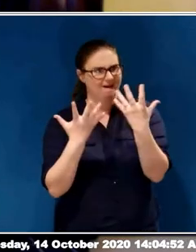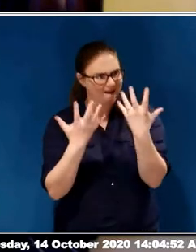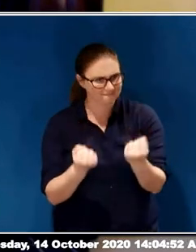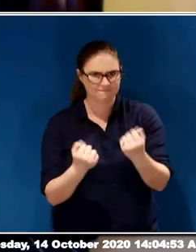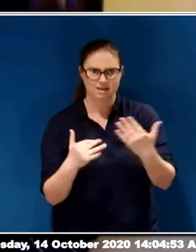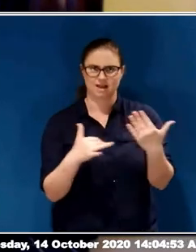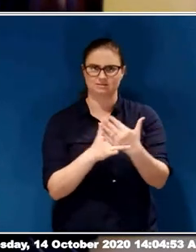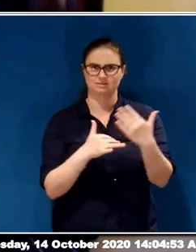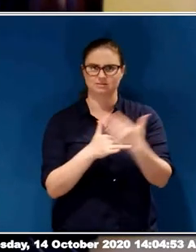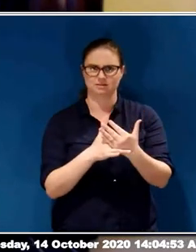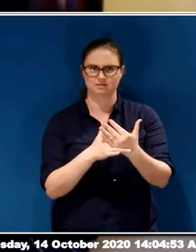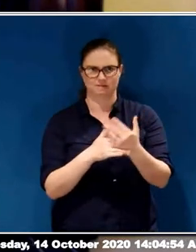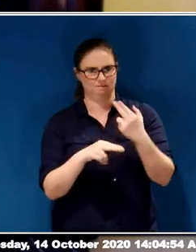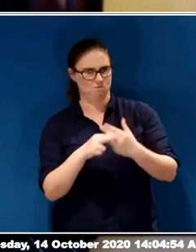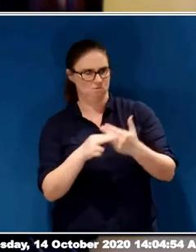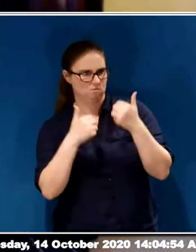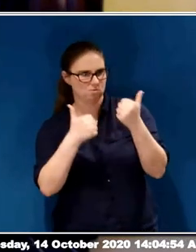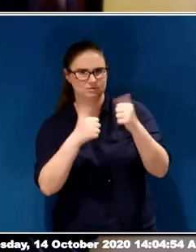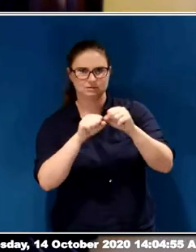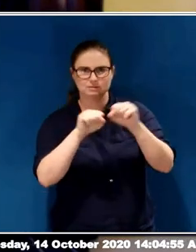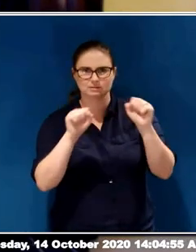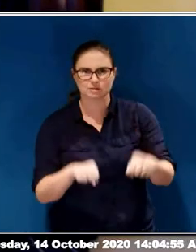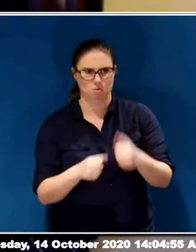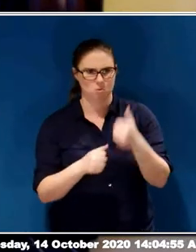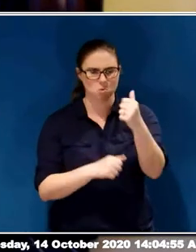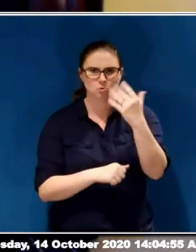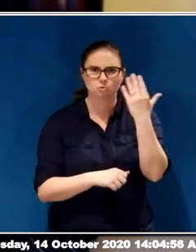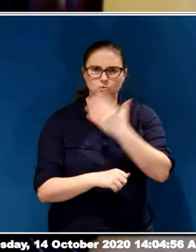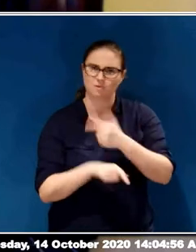One of the things that stayed with me the most was the way they provide